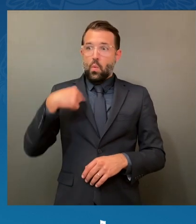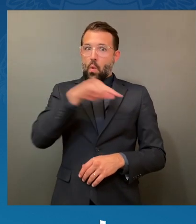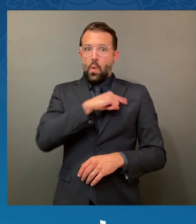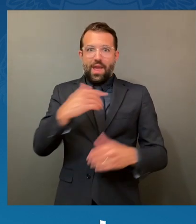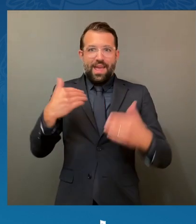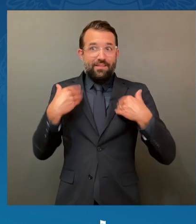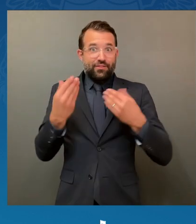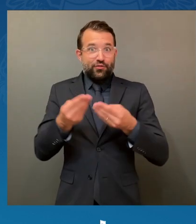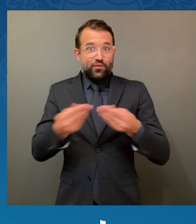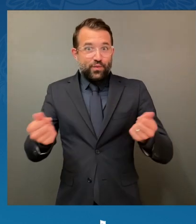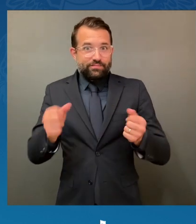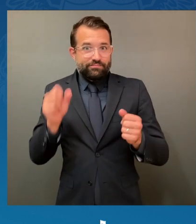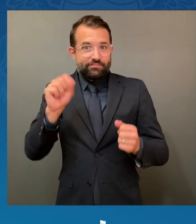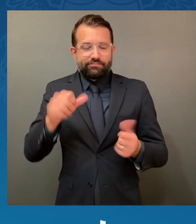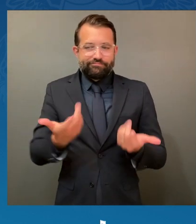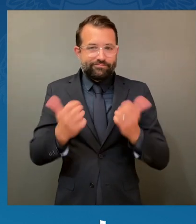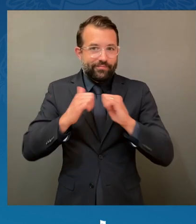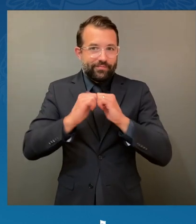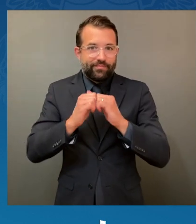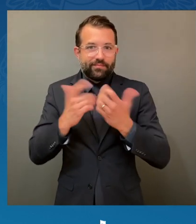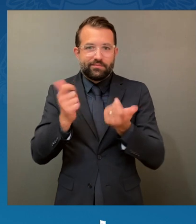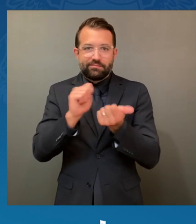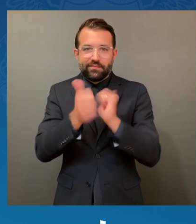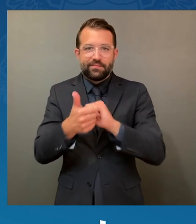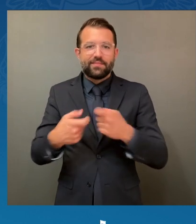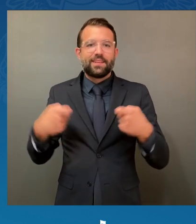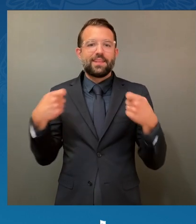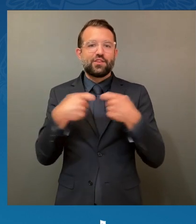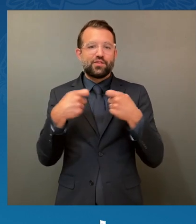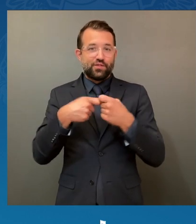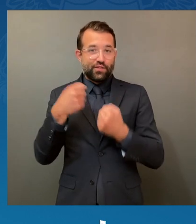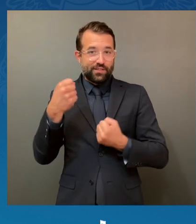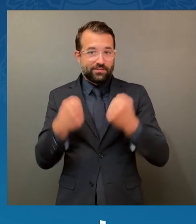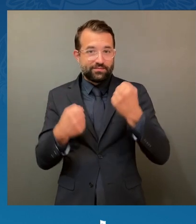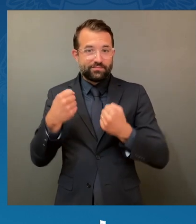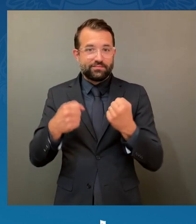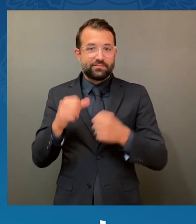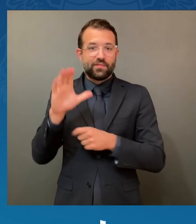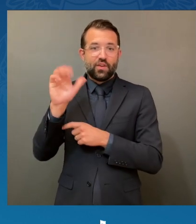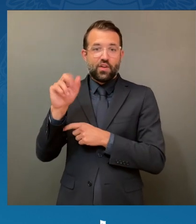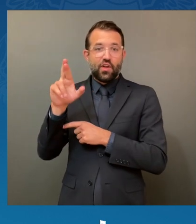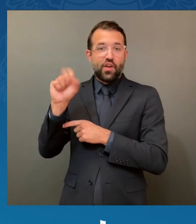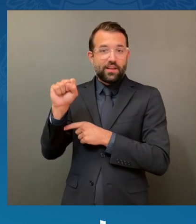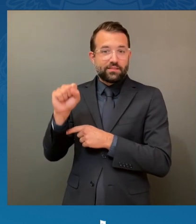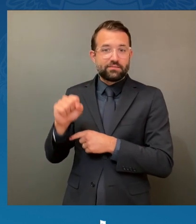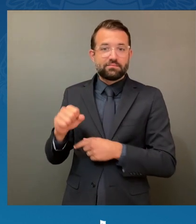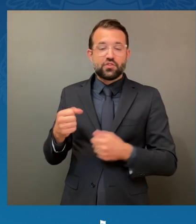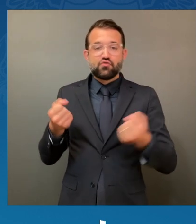Electric cars and trucks and buses, which produce no tailpipe emissions.